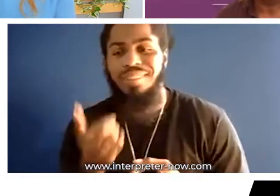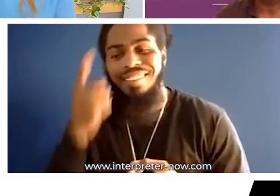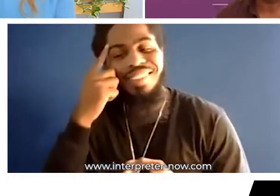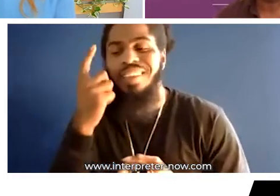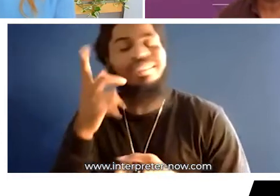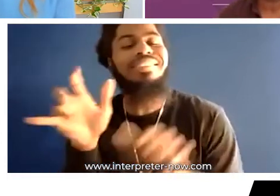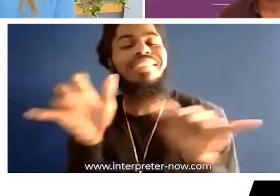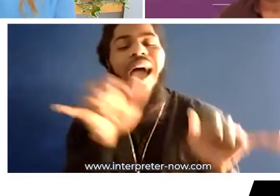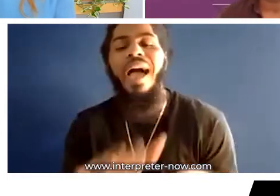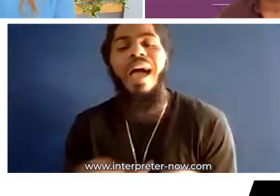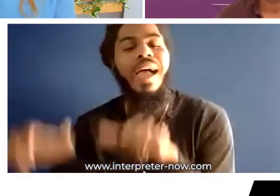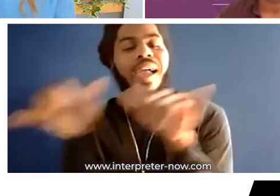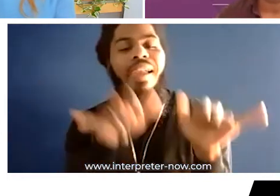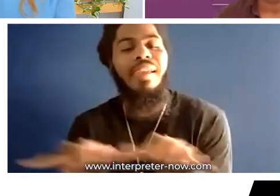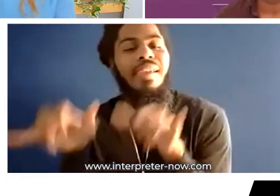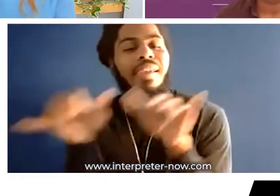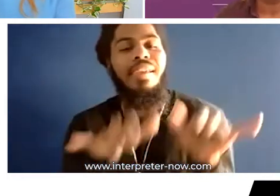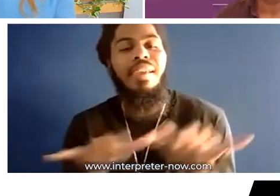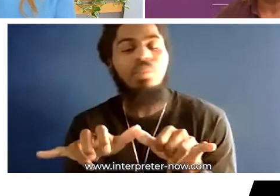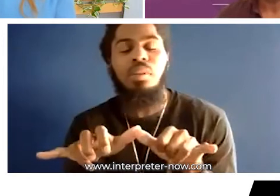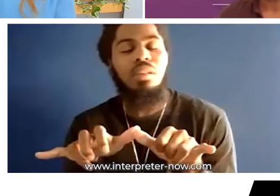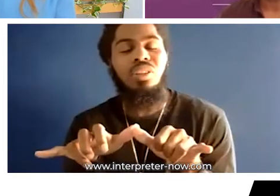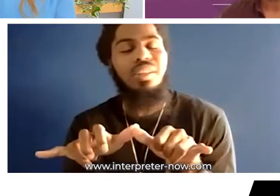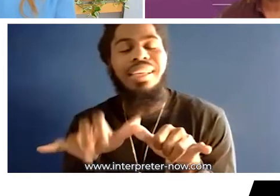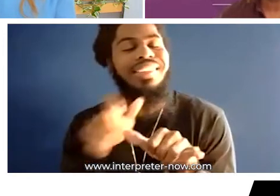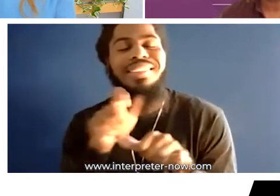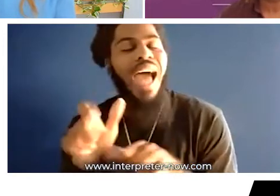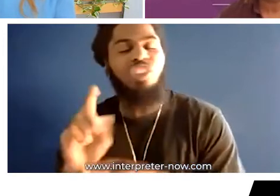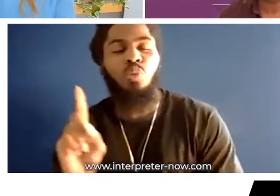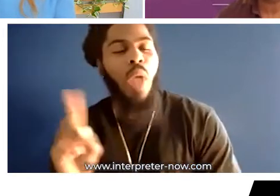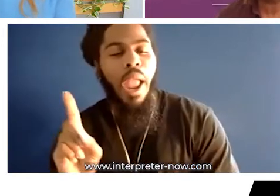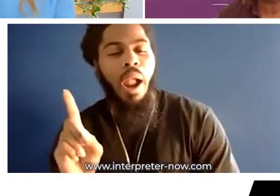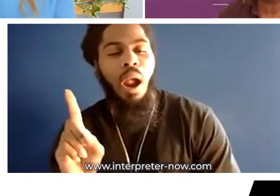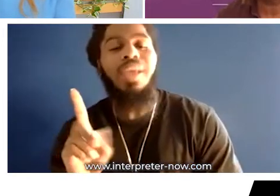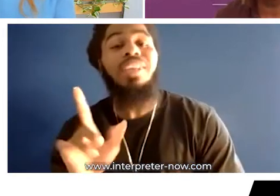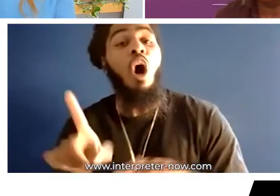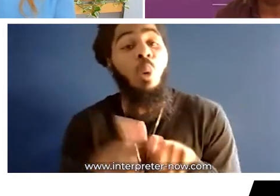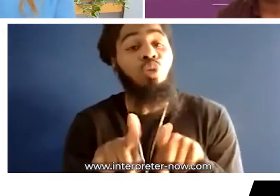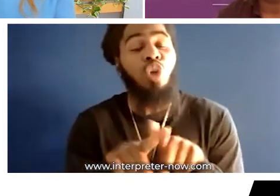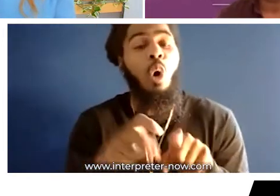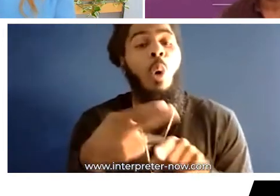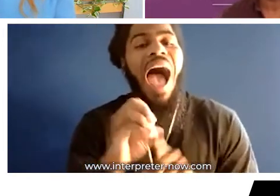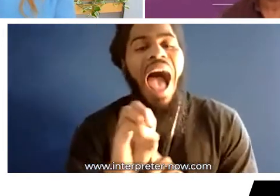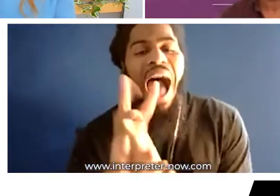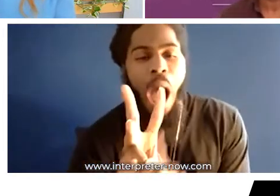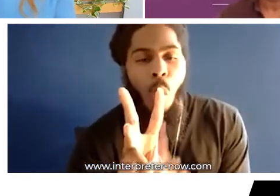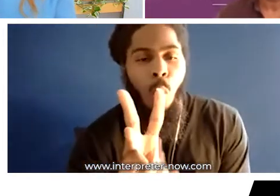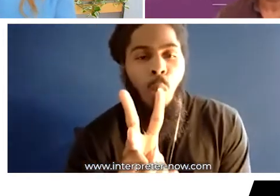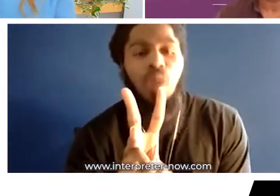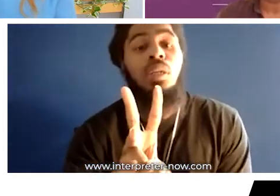This isn't just considering where people work, but how. So, are we taking the time to ask thoughtful questions to really engage the individuals